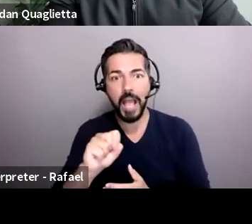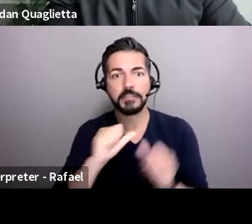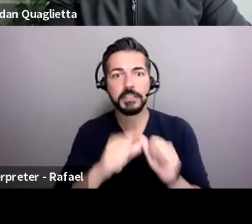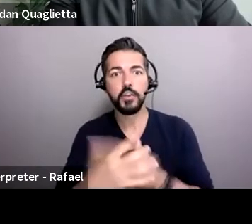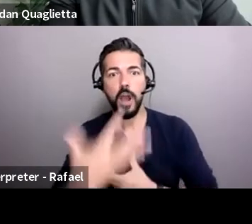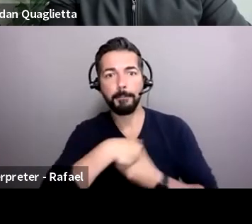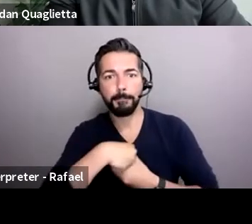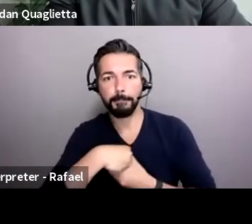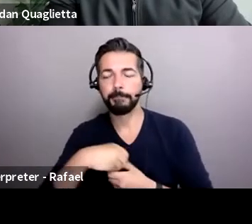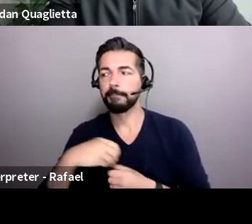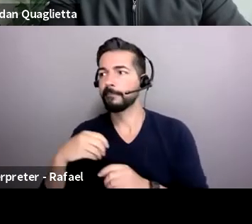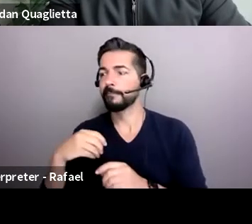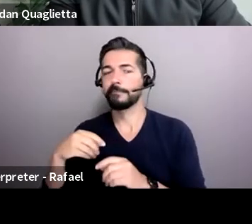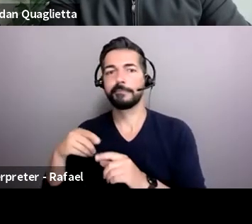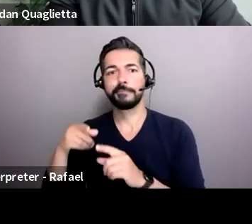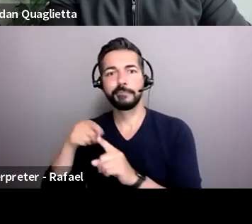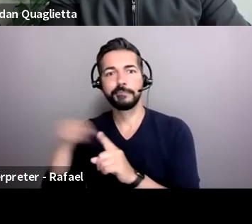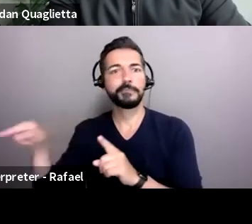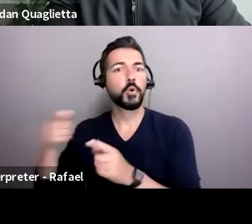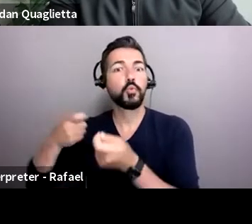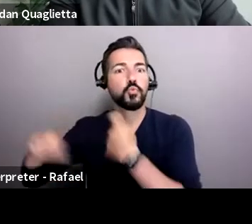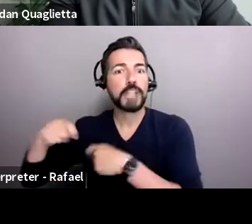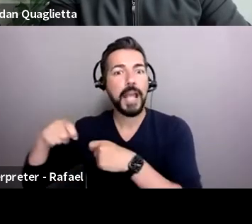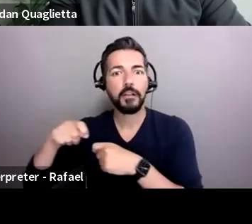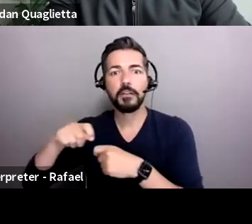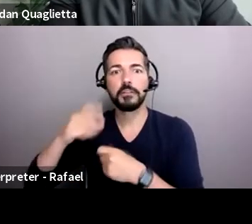season and recycling old content, I think that's kind of the way to go.